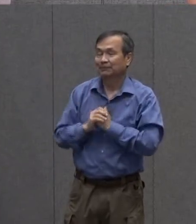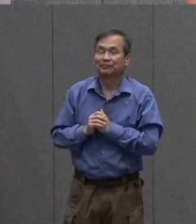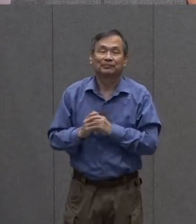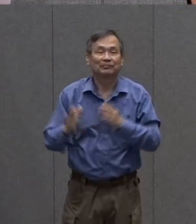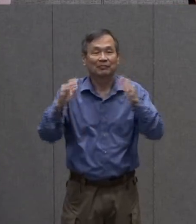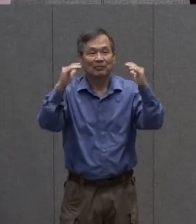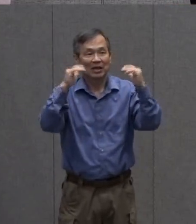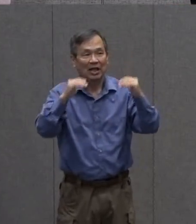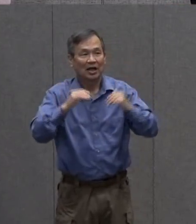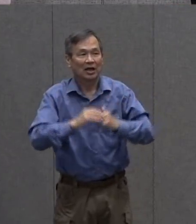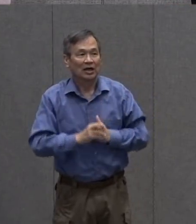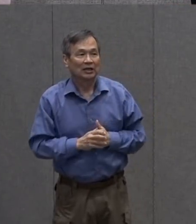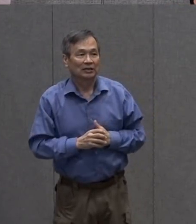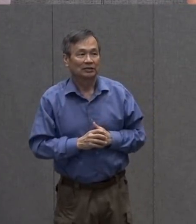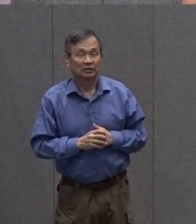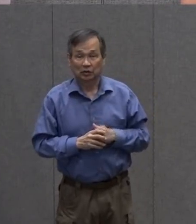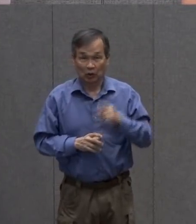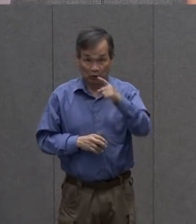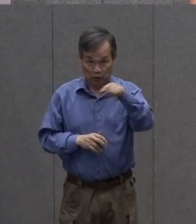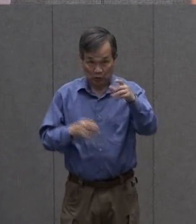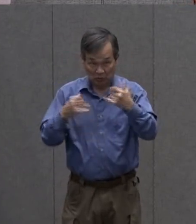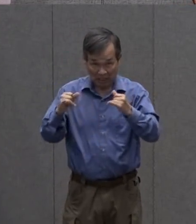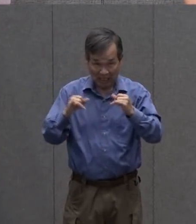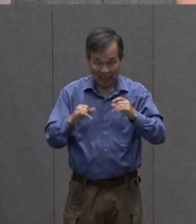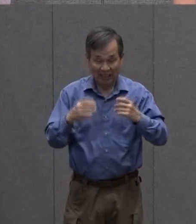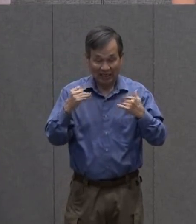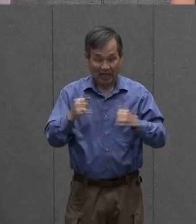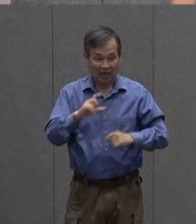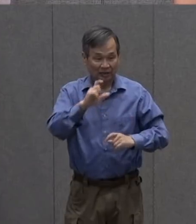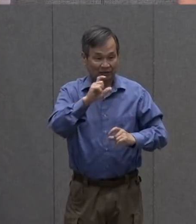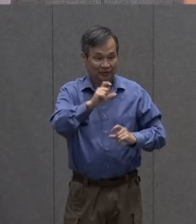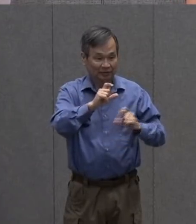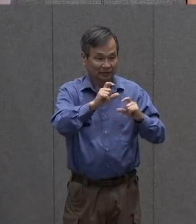Now, if you've played checkers before, you know that you can earn points